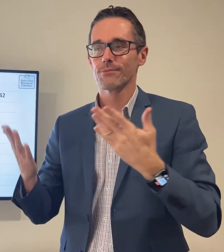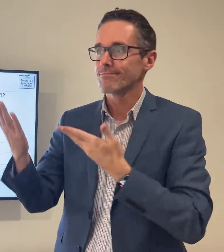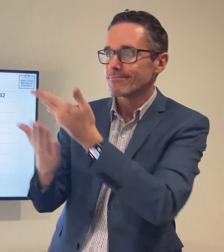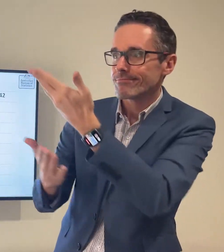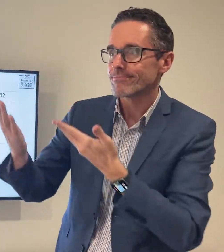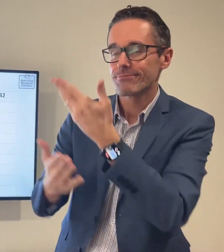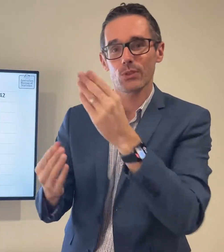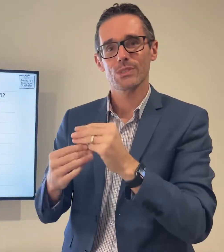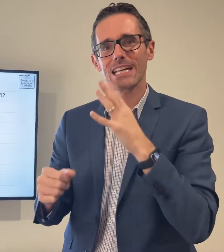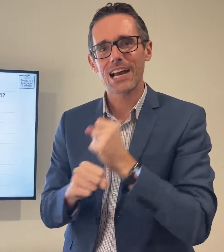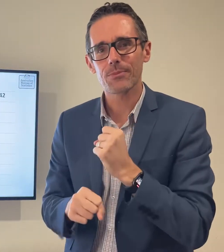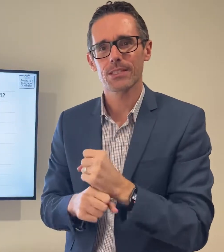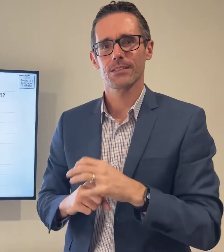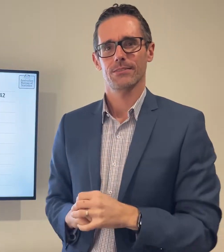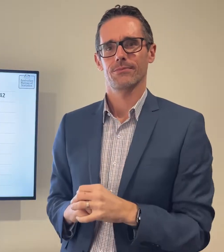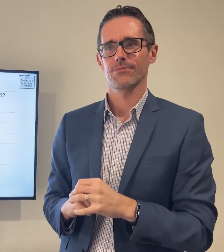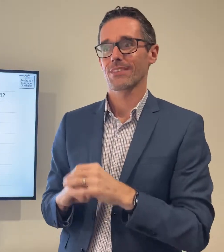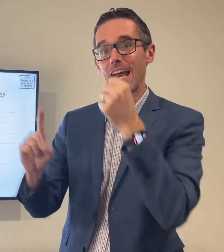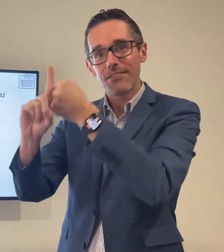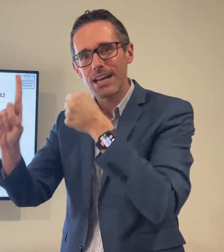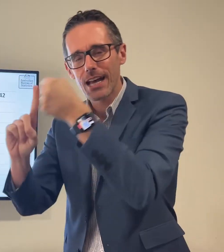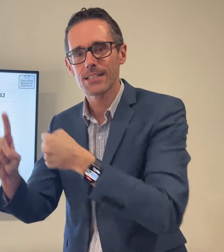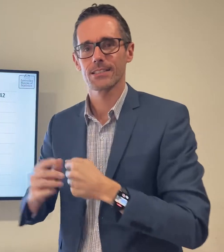and will be reflected in our discussions with government.